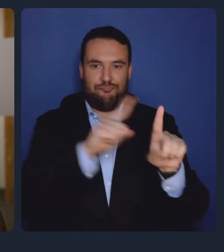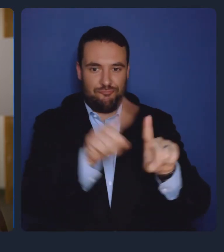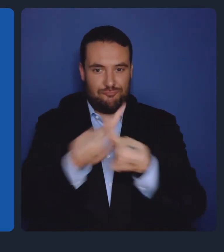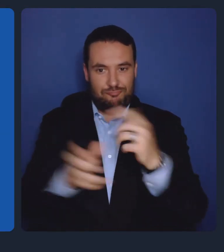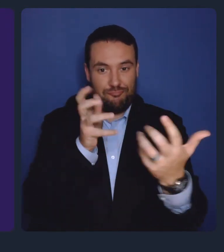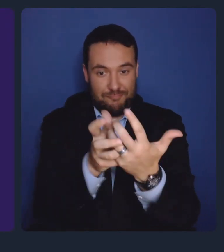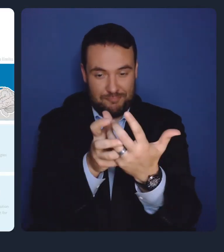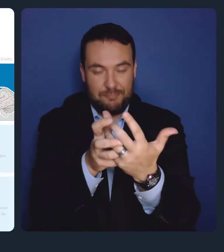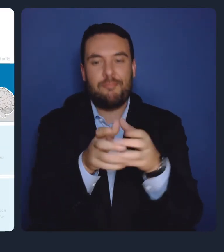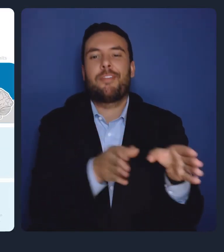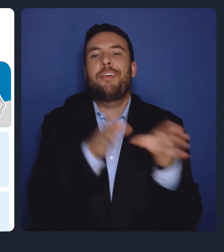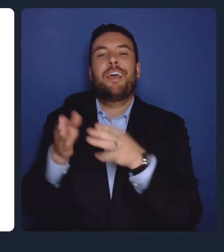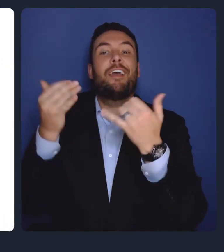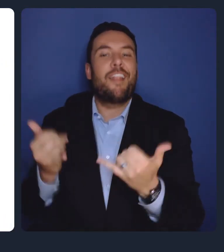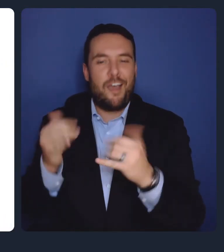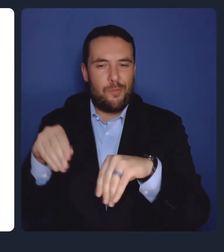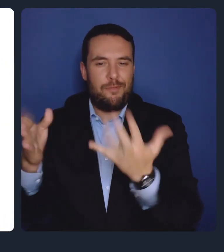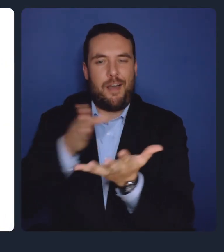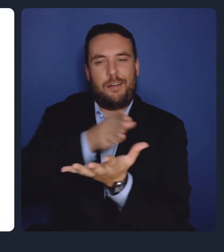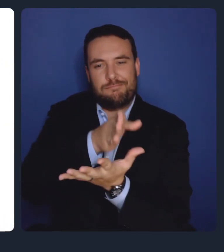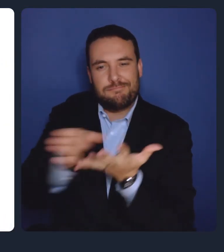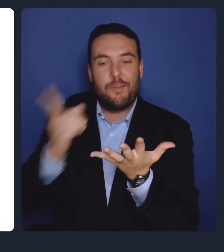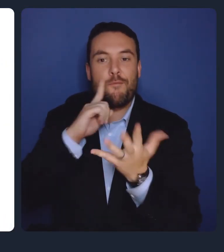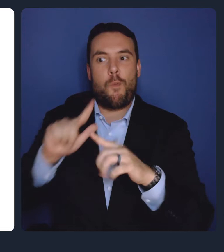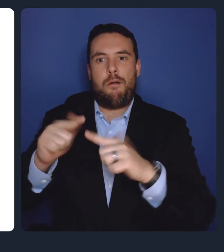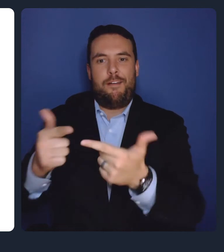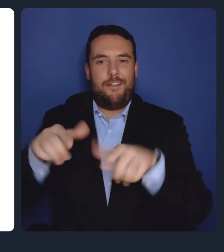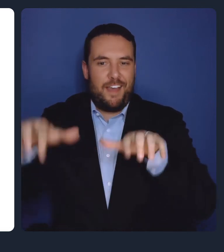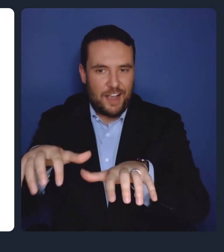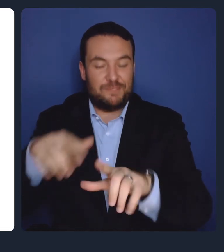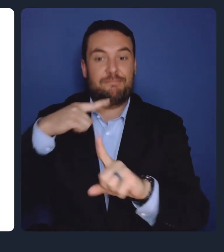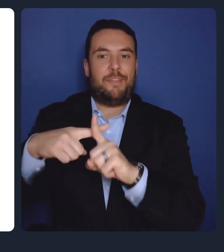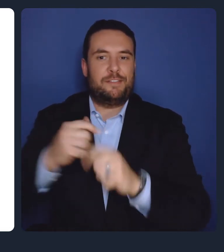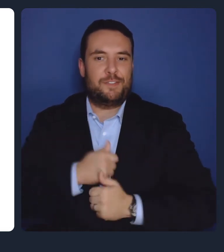now we want to make sure we're providing multiple means of action and expression. That to the best of our ability